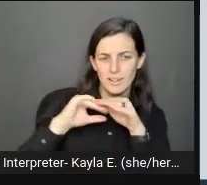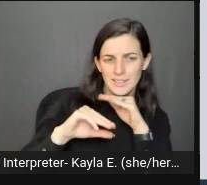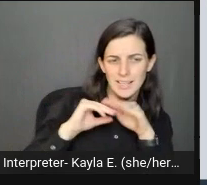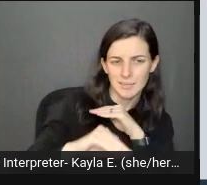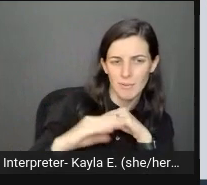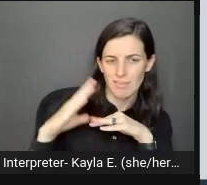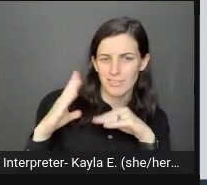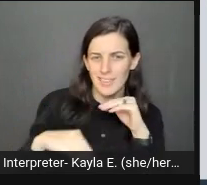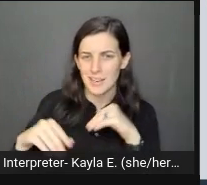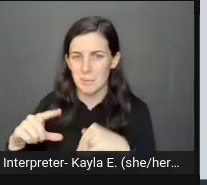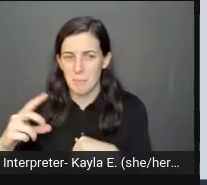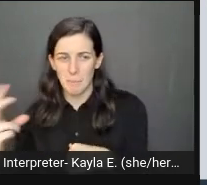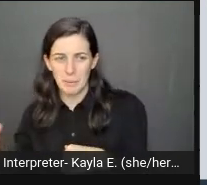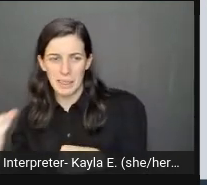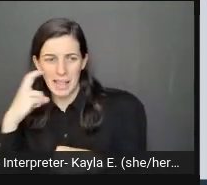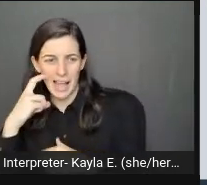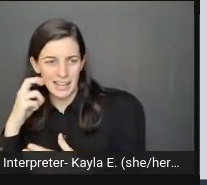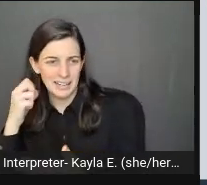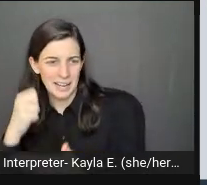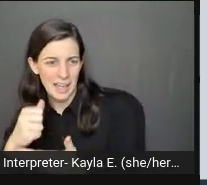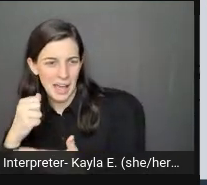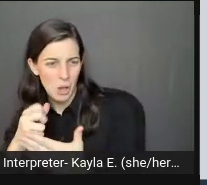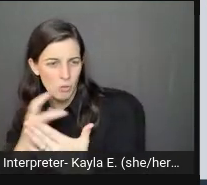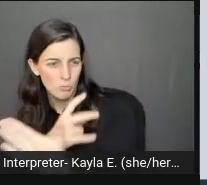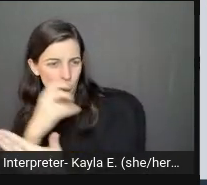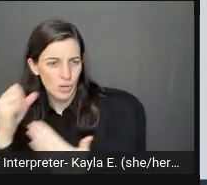which is perfectly accessible for screen reader uses.